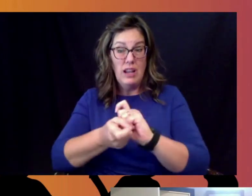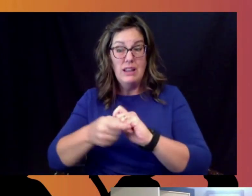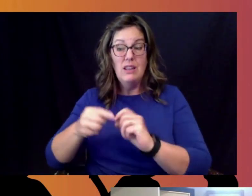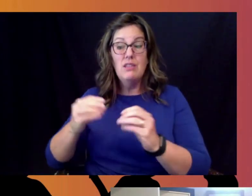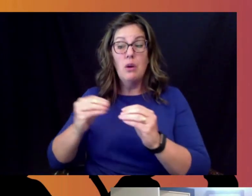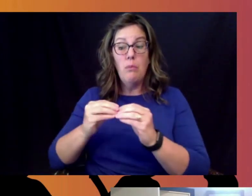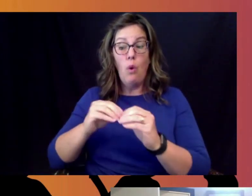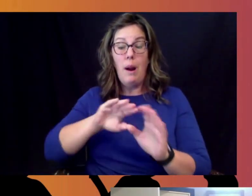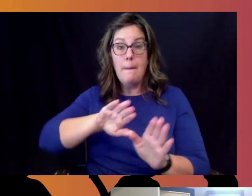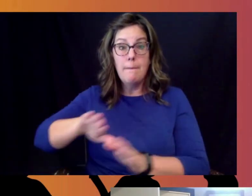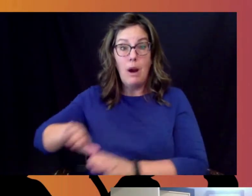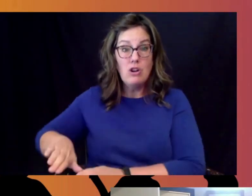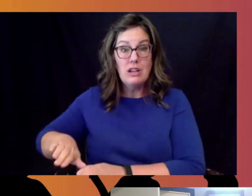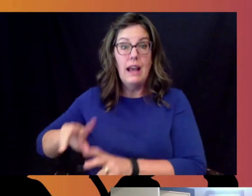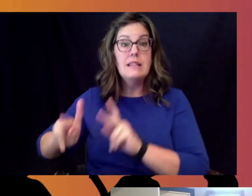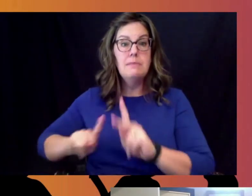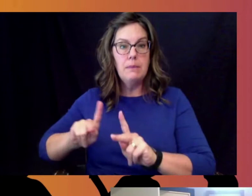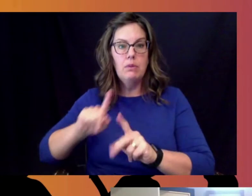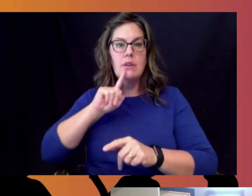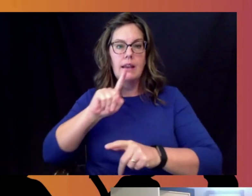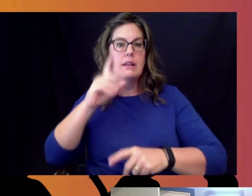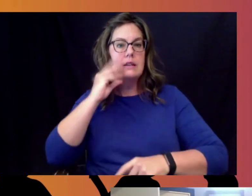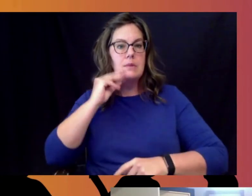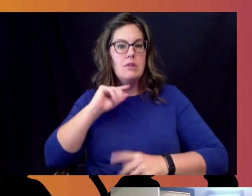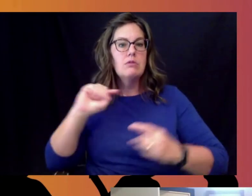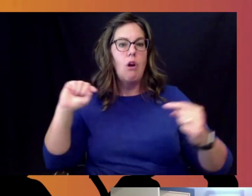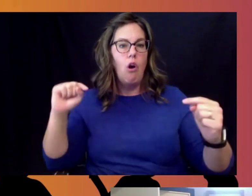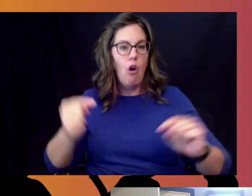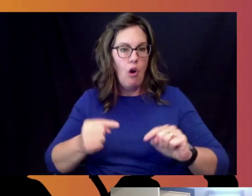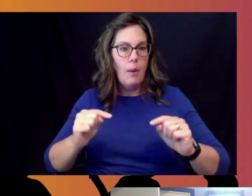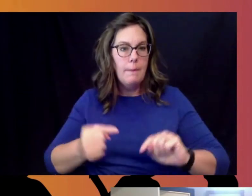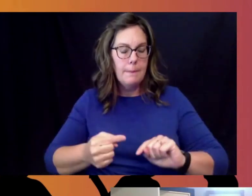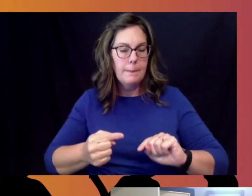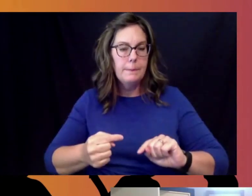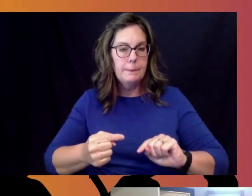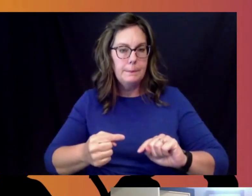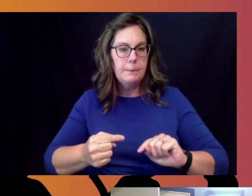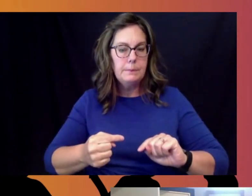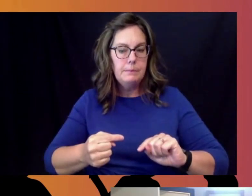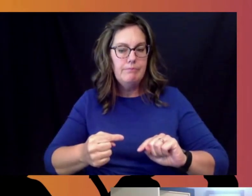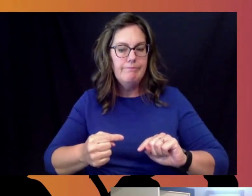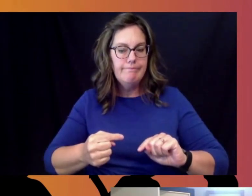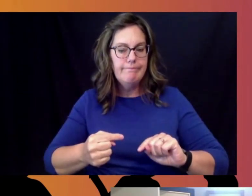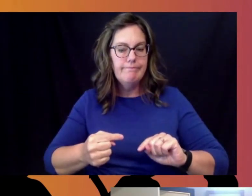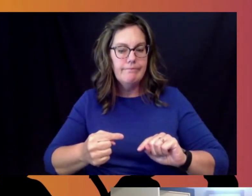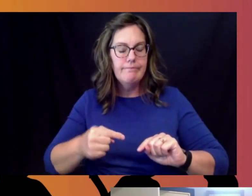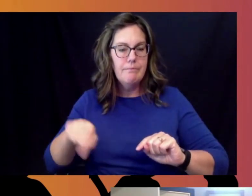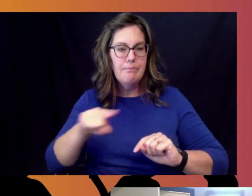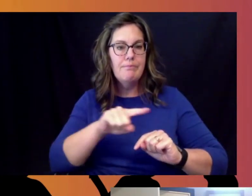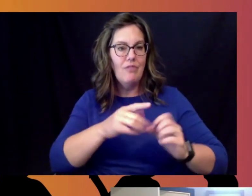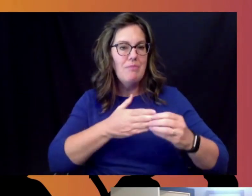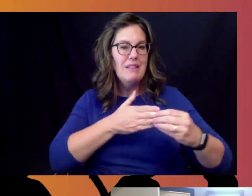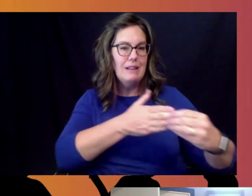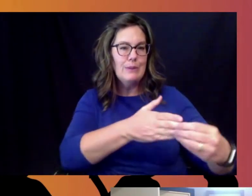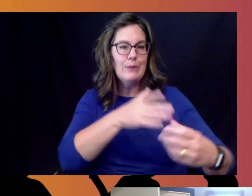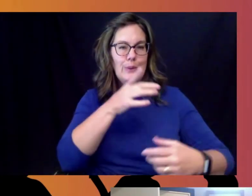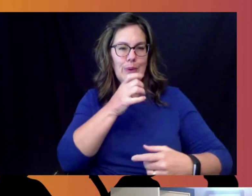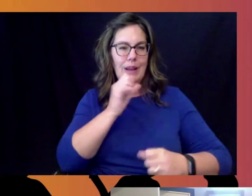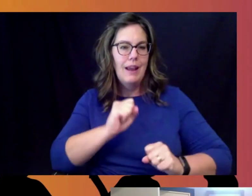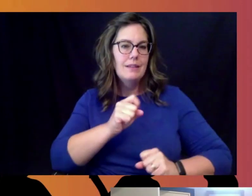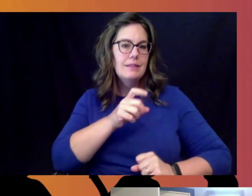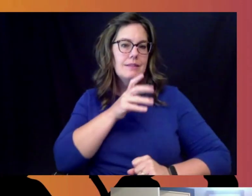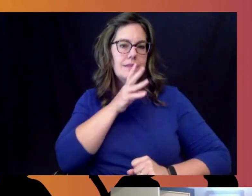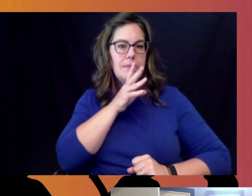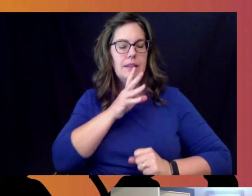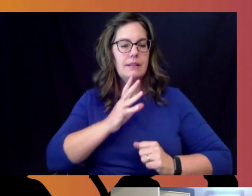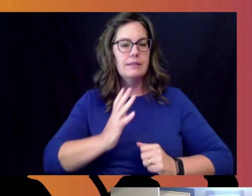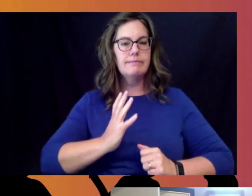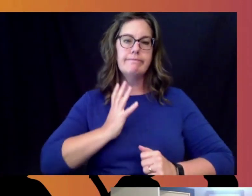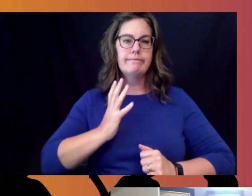experience harm at the hands of often um leaders who can be charismatic cis hetero men um to be